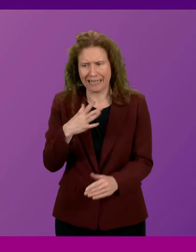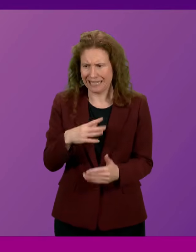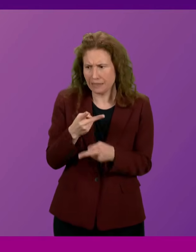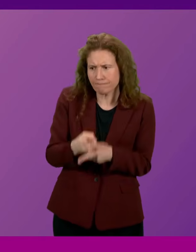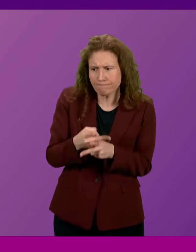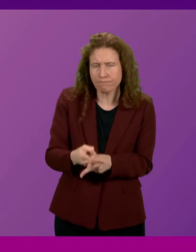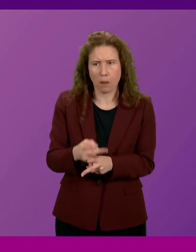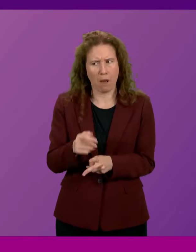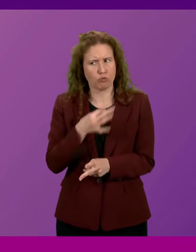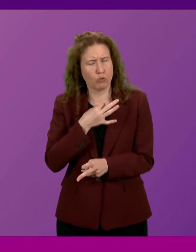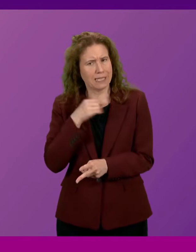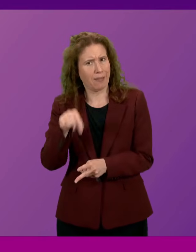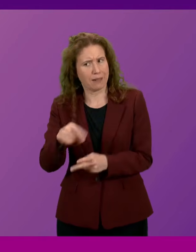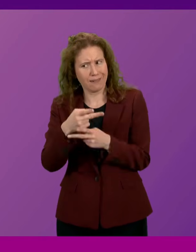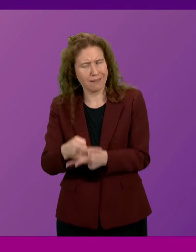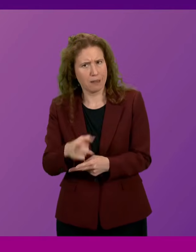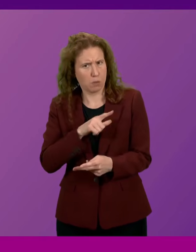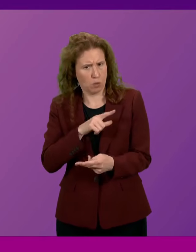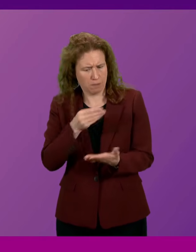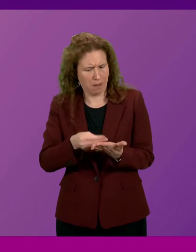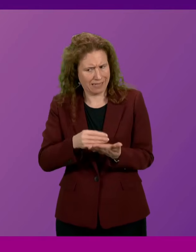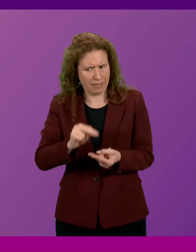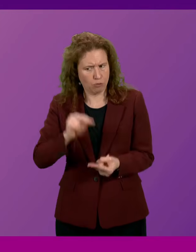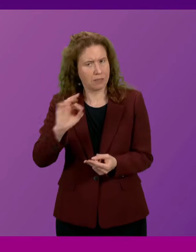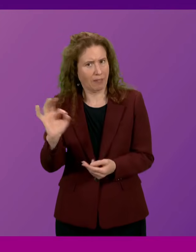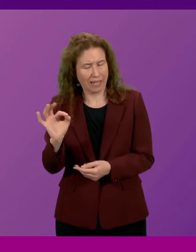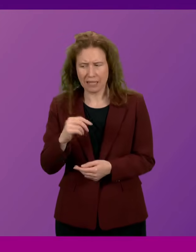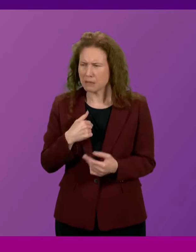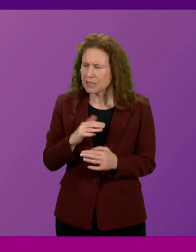Does the First Minister agree that it is totally unacceptable for hospices to be